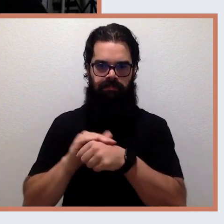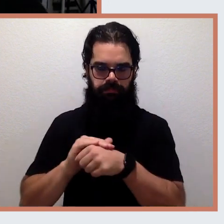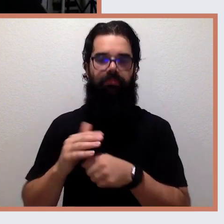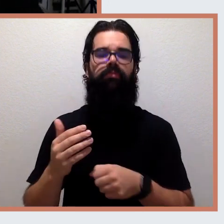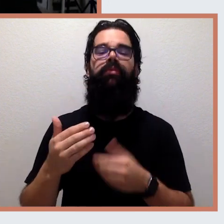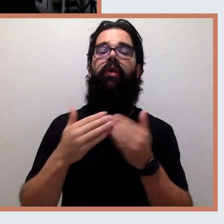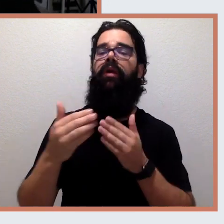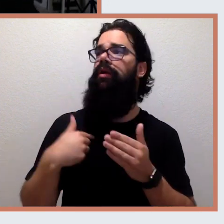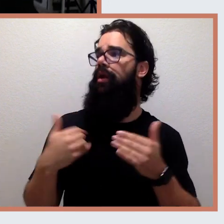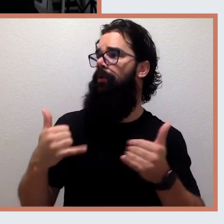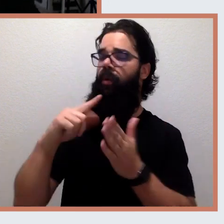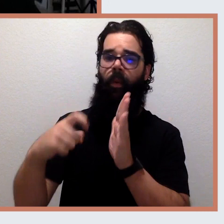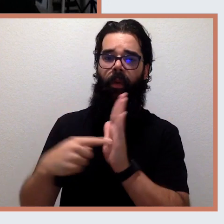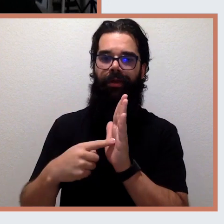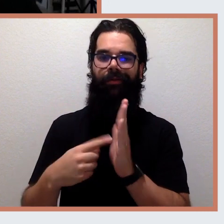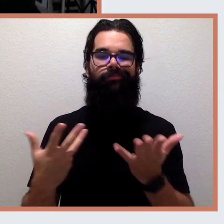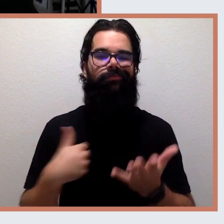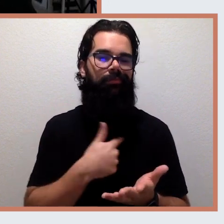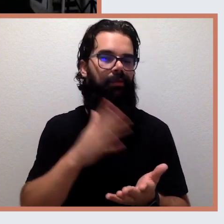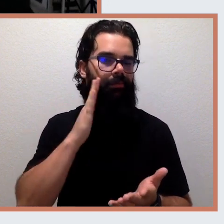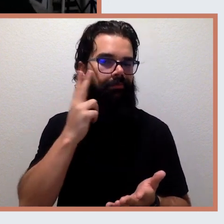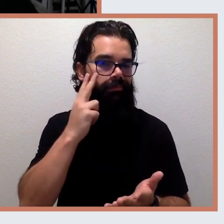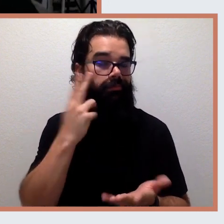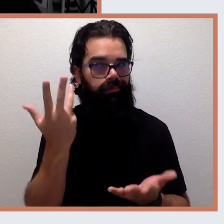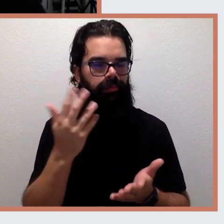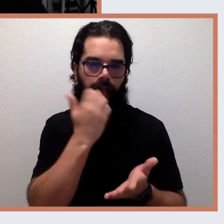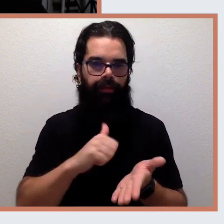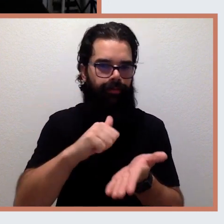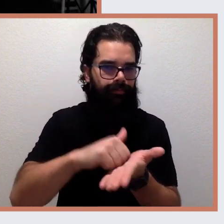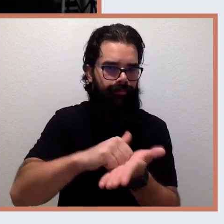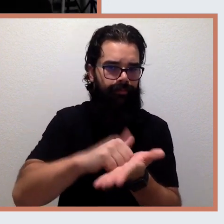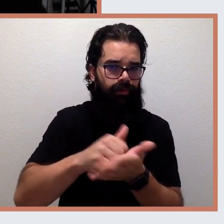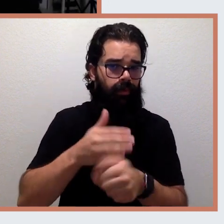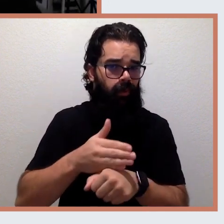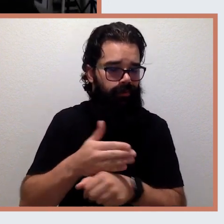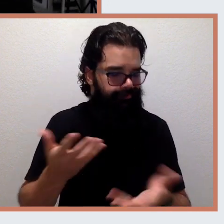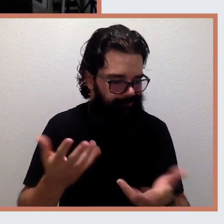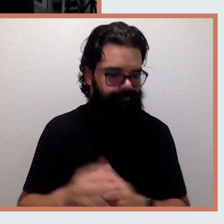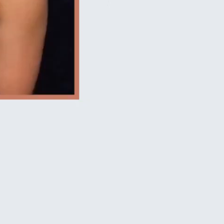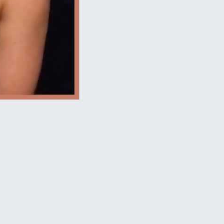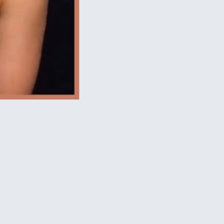compared to my own project where even me, I don't even know if I can play the lead, you know, we'll see.